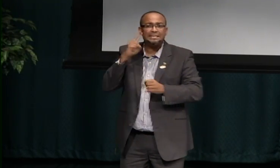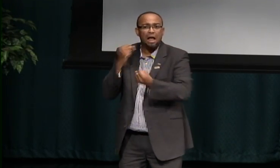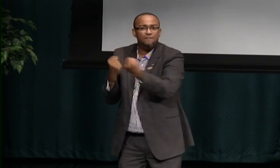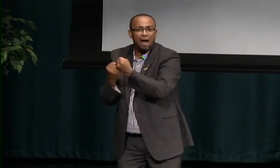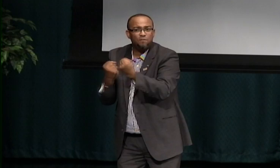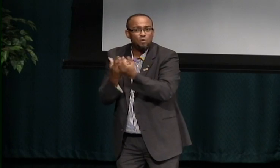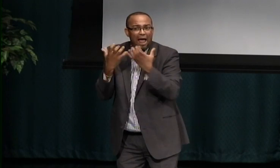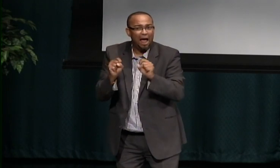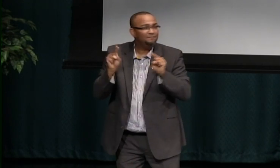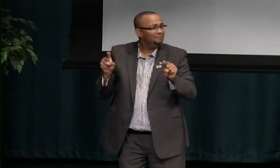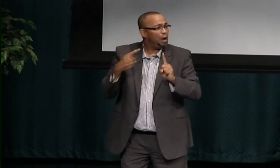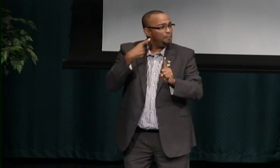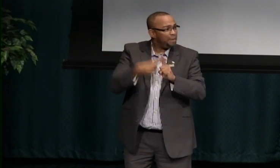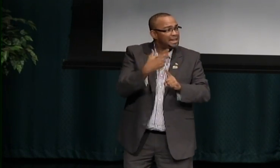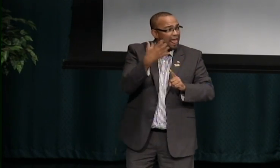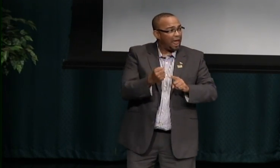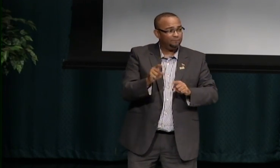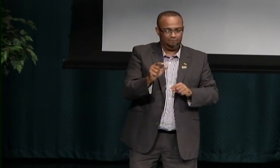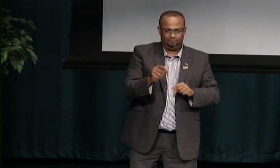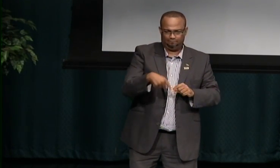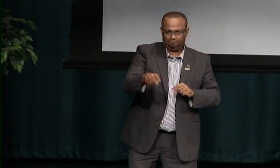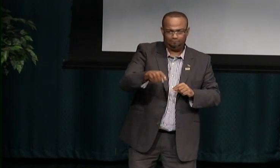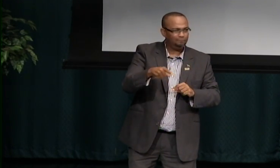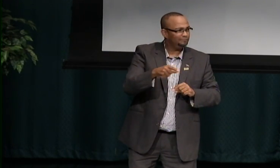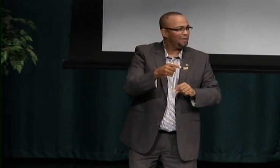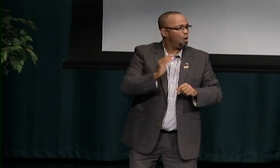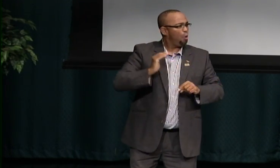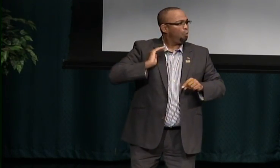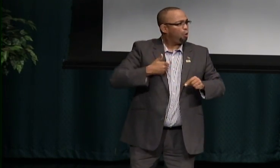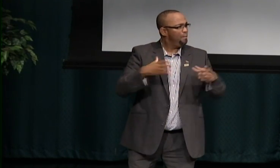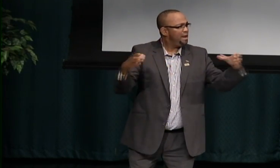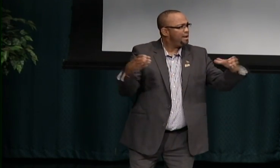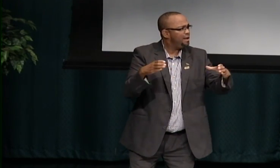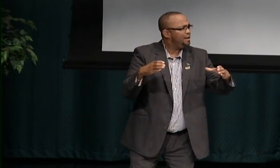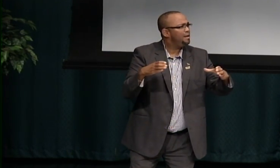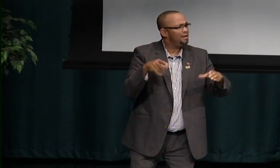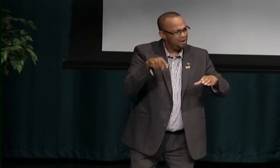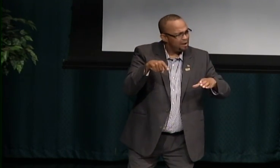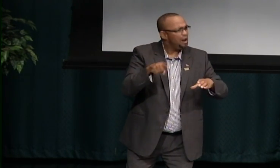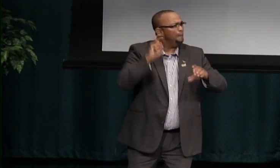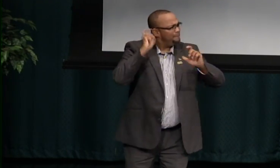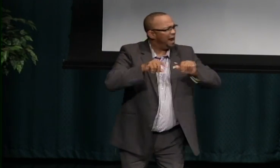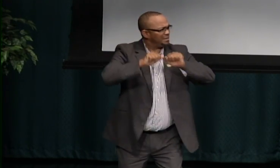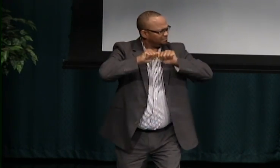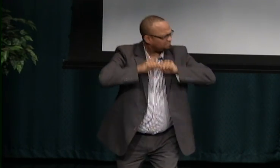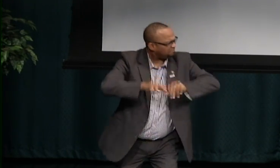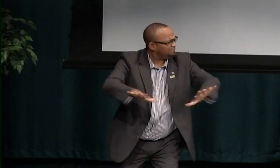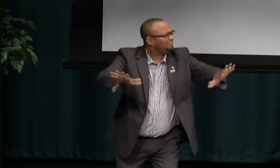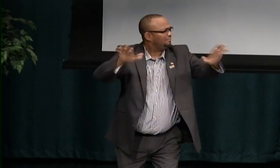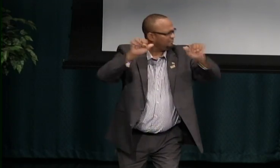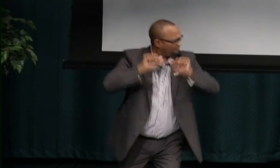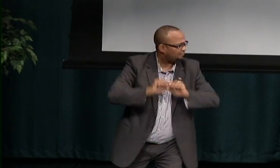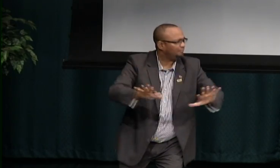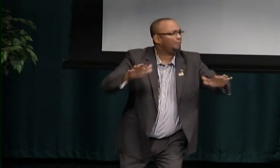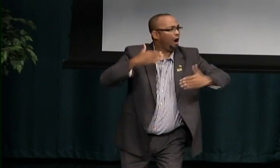and black deaf advocates. You have a number of organizations right here. You have organizations for women.